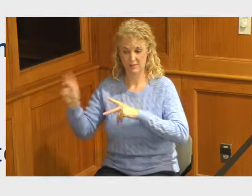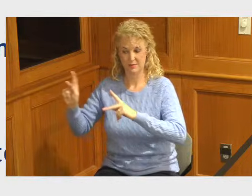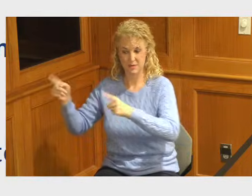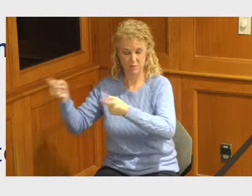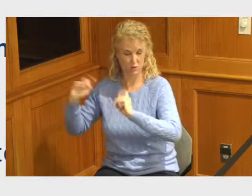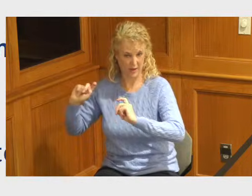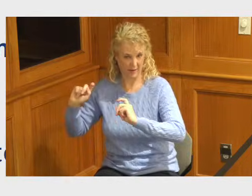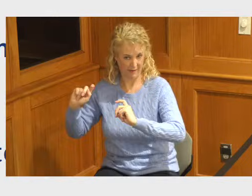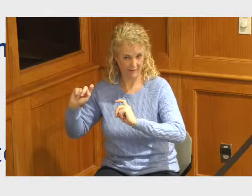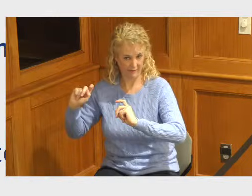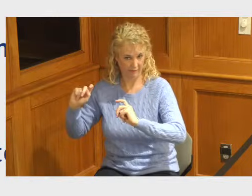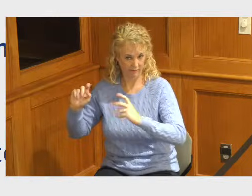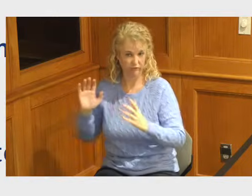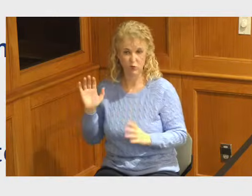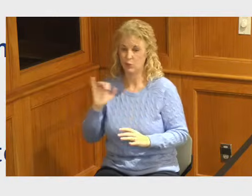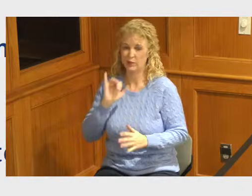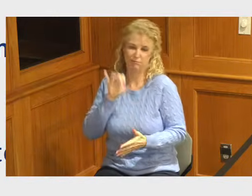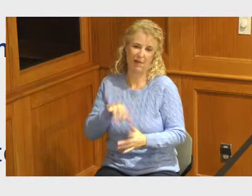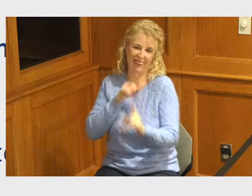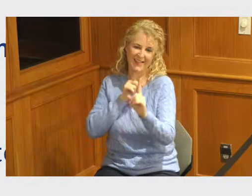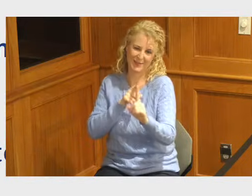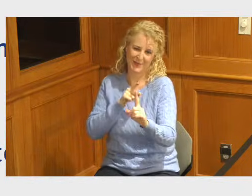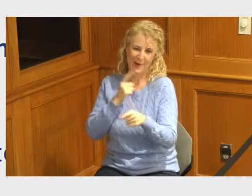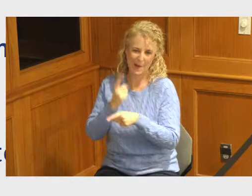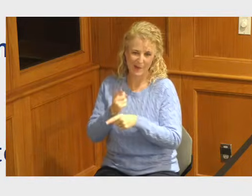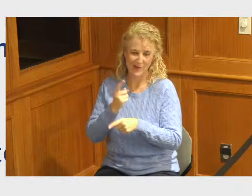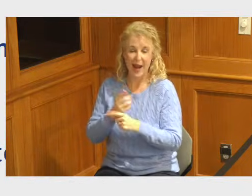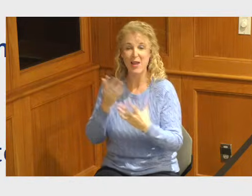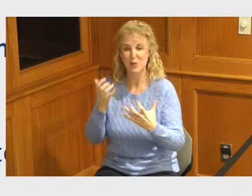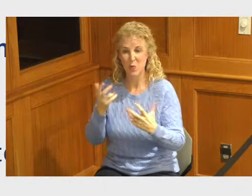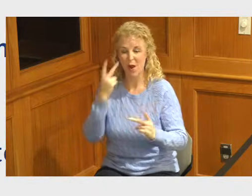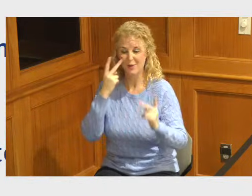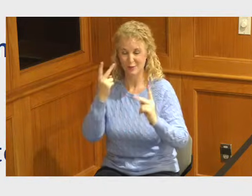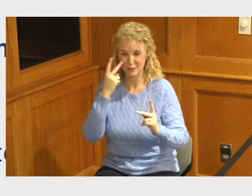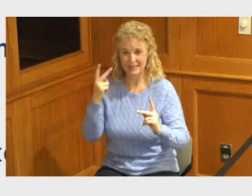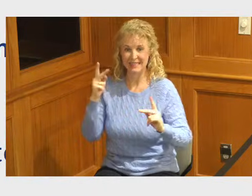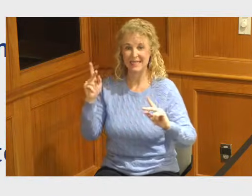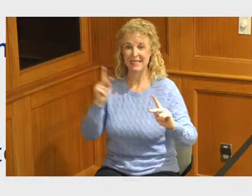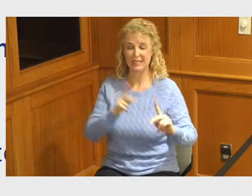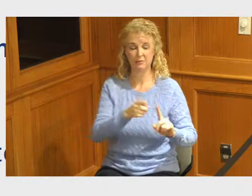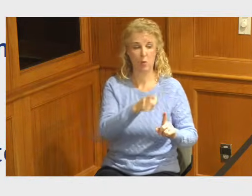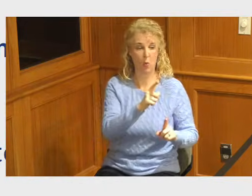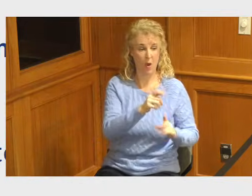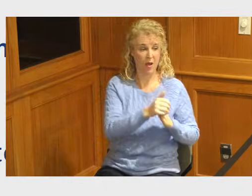basic like goal of leverage you know you don't want to have your dollars be alone acting alone